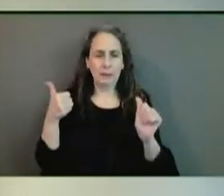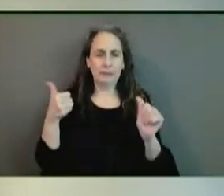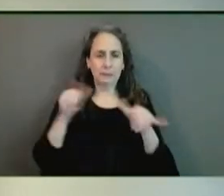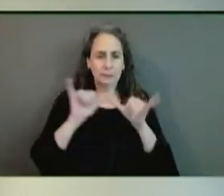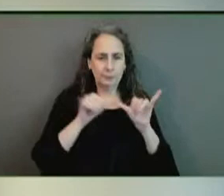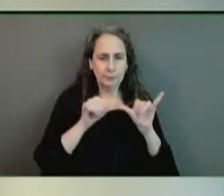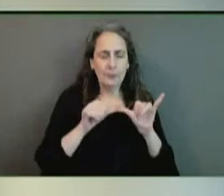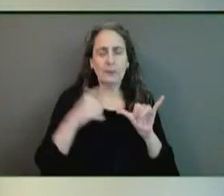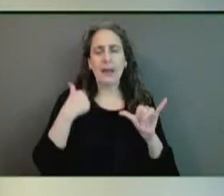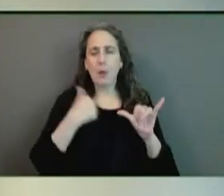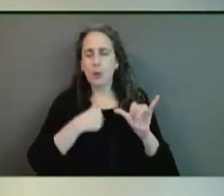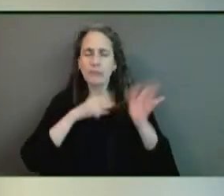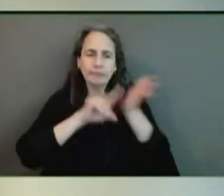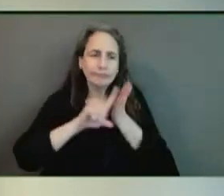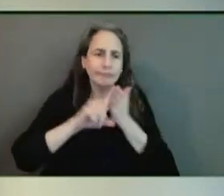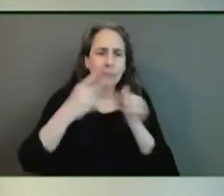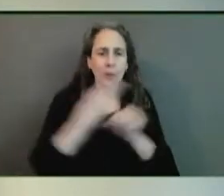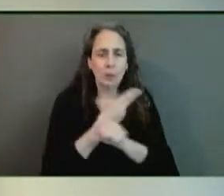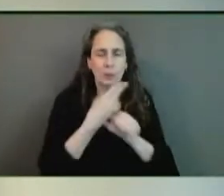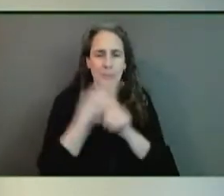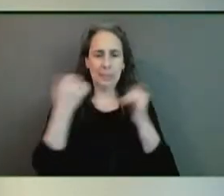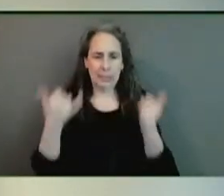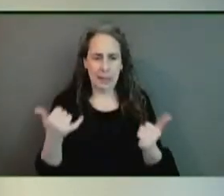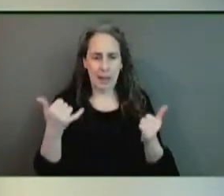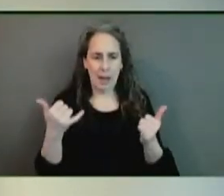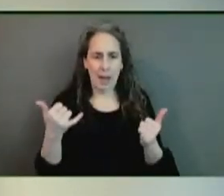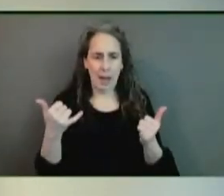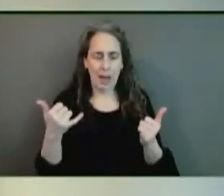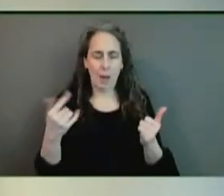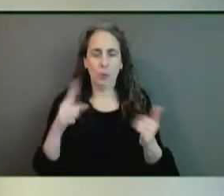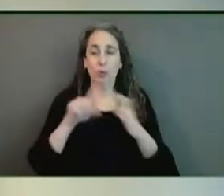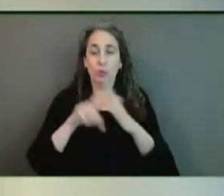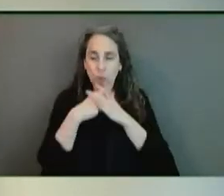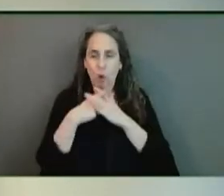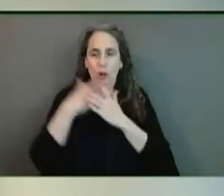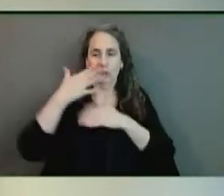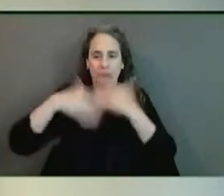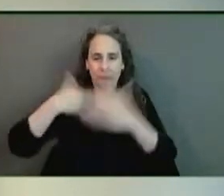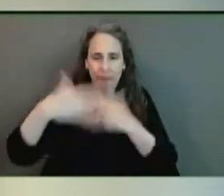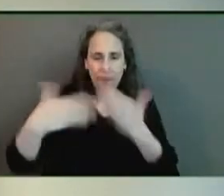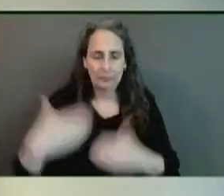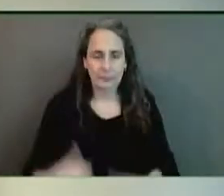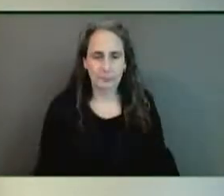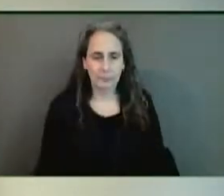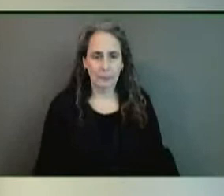preventative measure that we have been exploring and using,